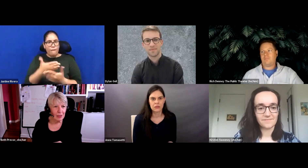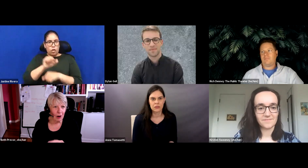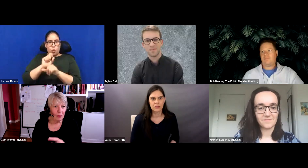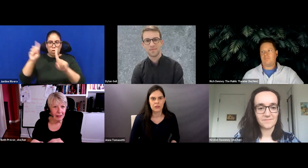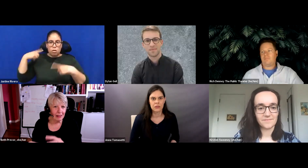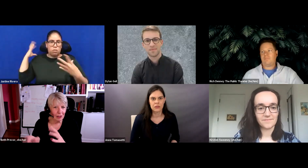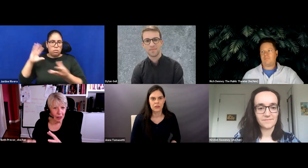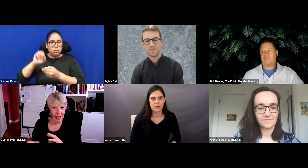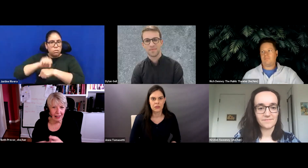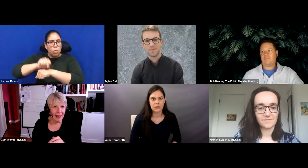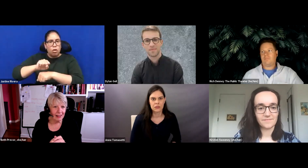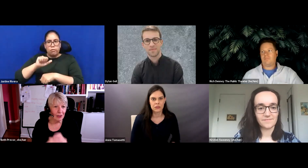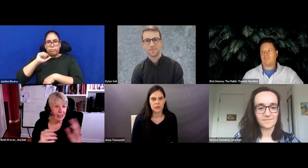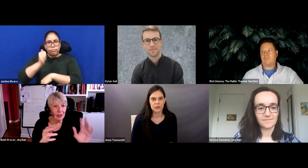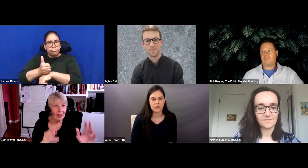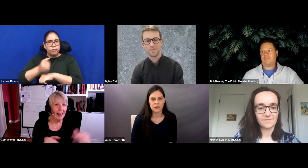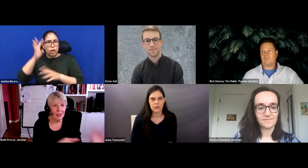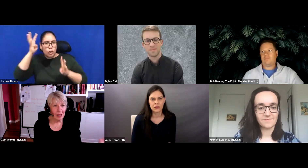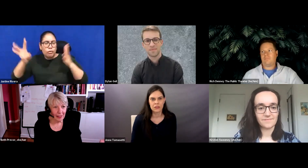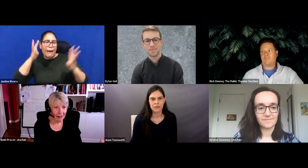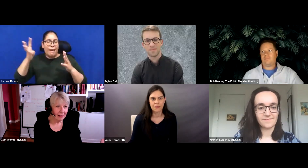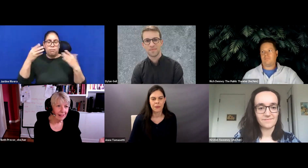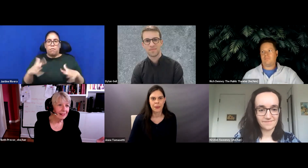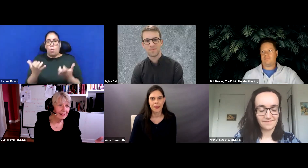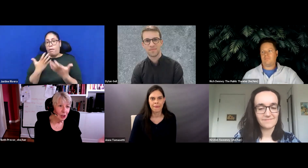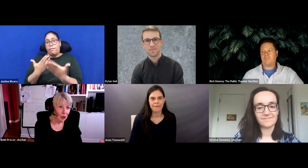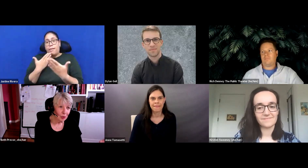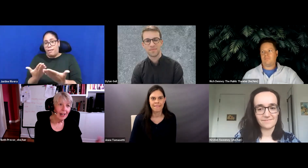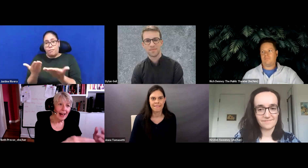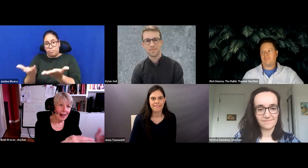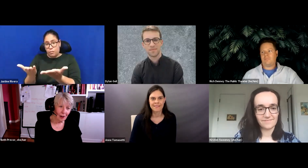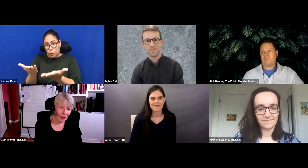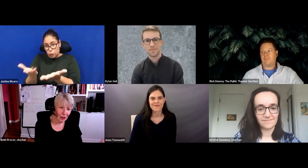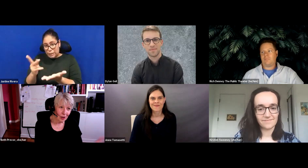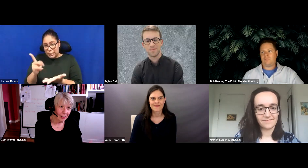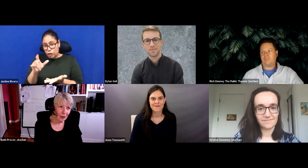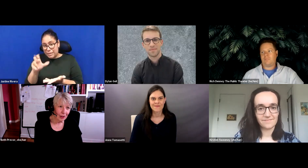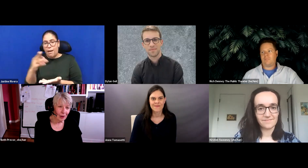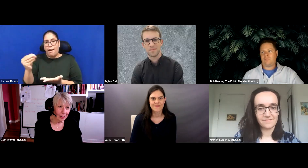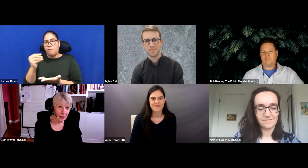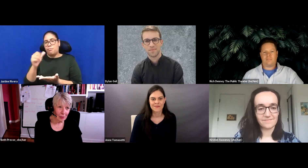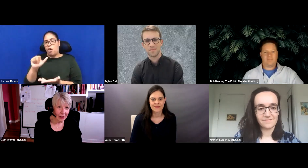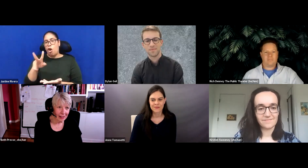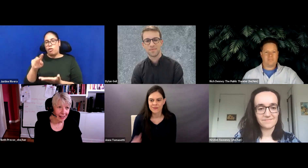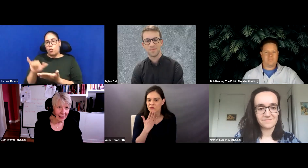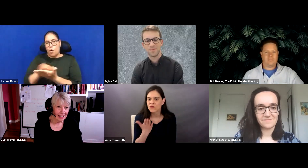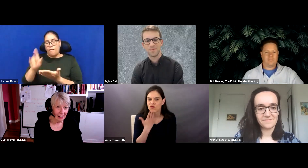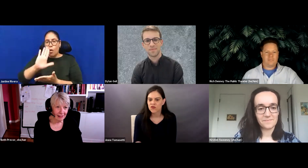experiment and create. And so I just want to thank you and A.R.T./New York for all the support and getting this done.